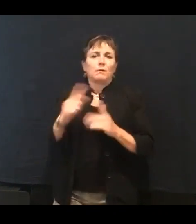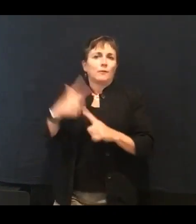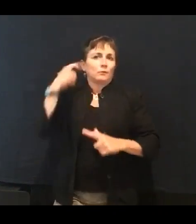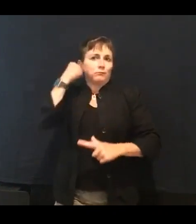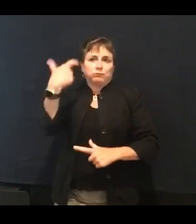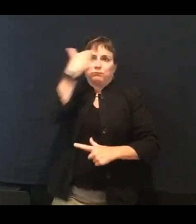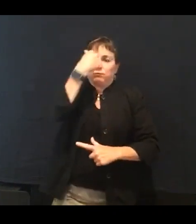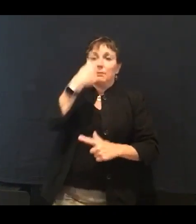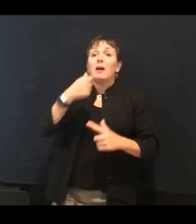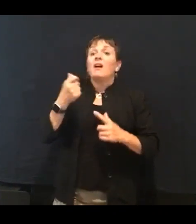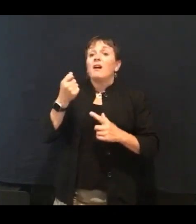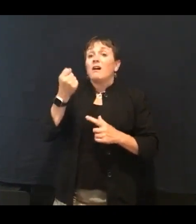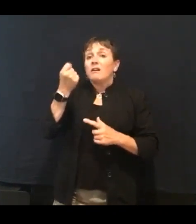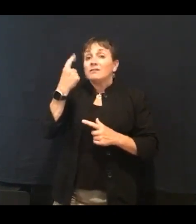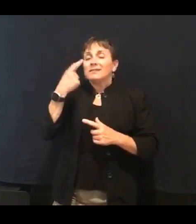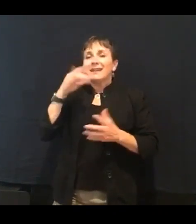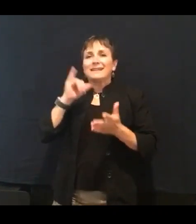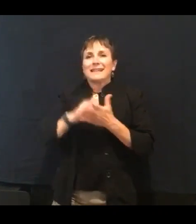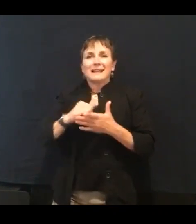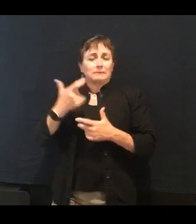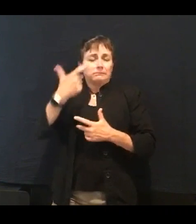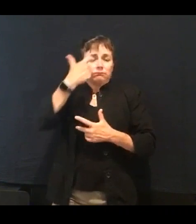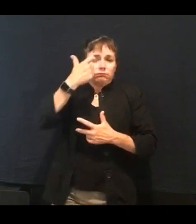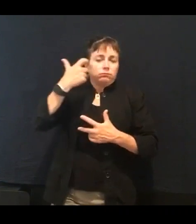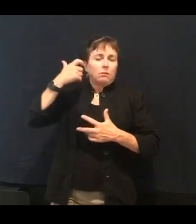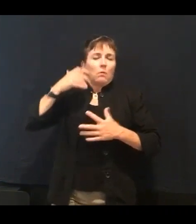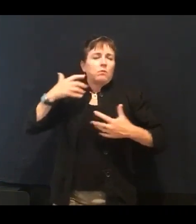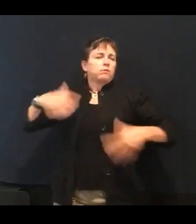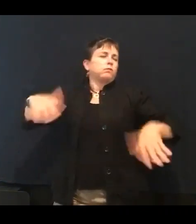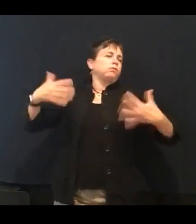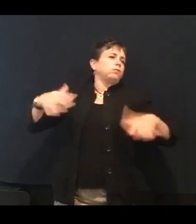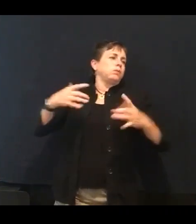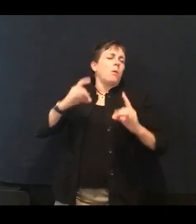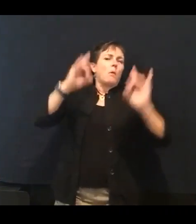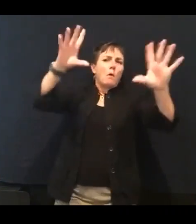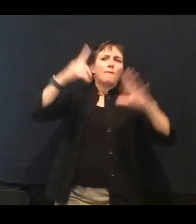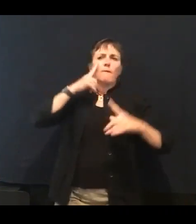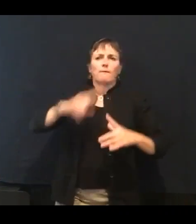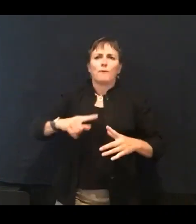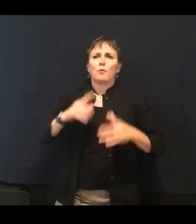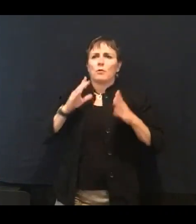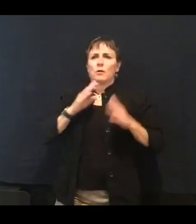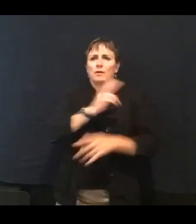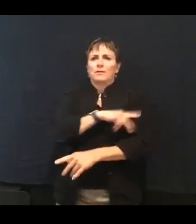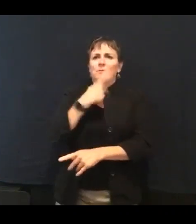is unpleasant for patients and carries a degree of risk, such as infection.